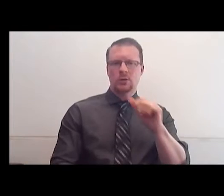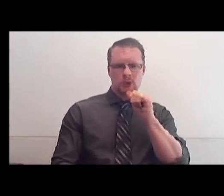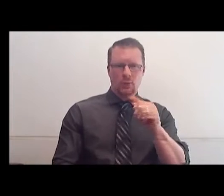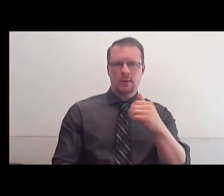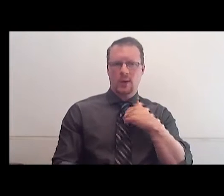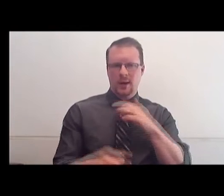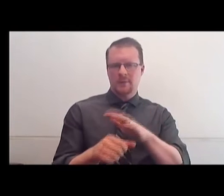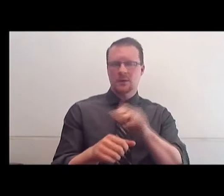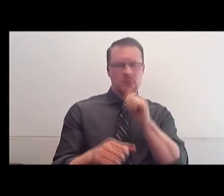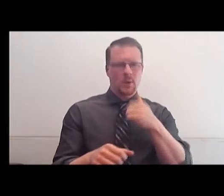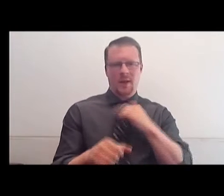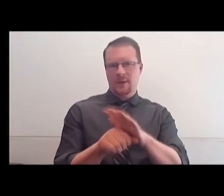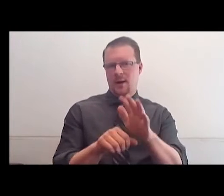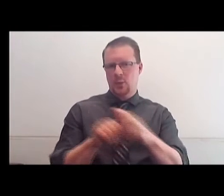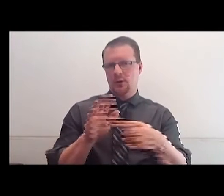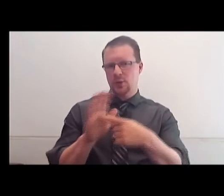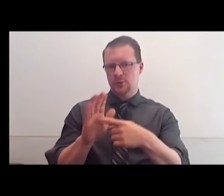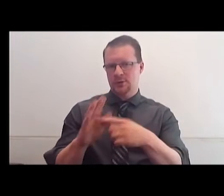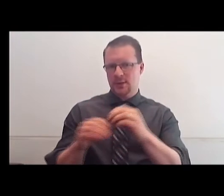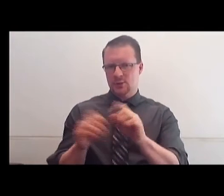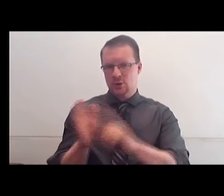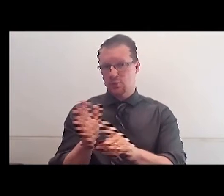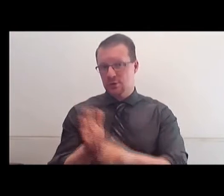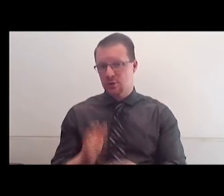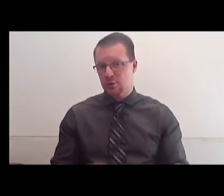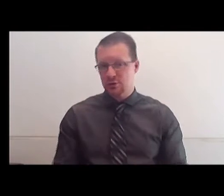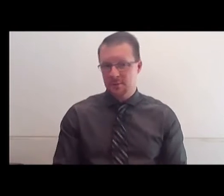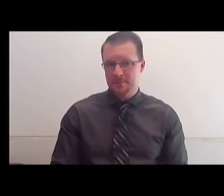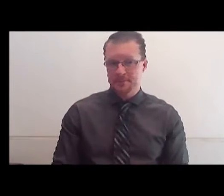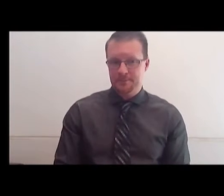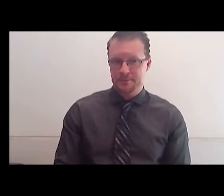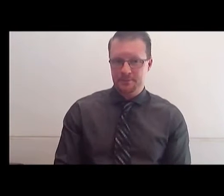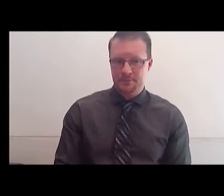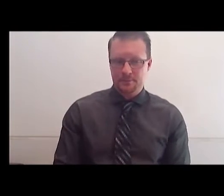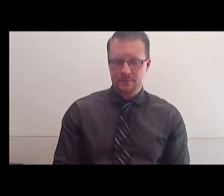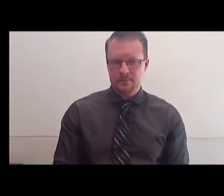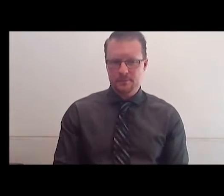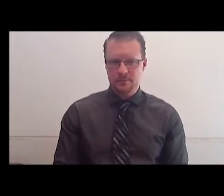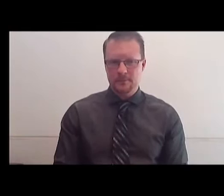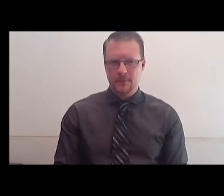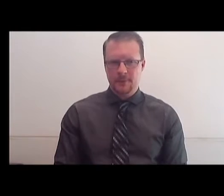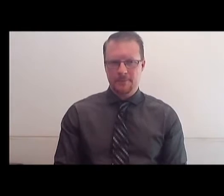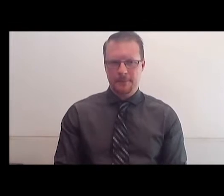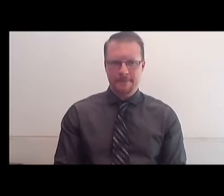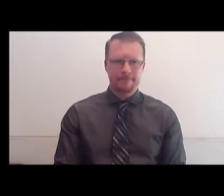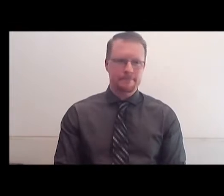in the medical community within the United States, there's not enough representation of people